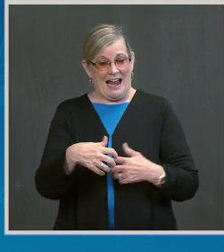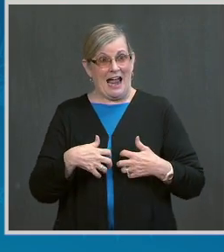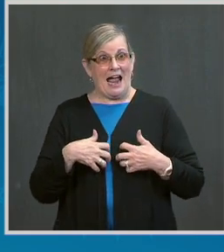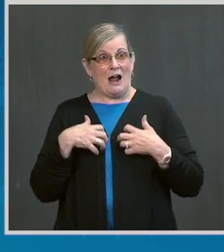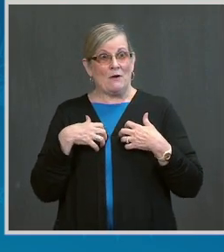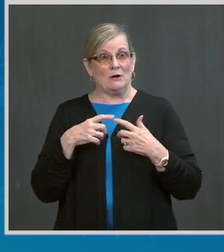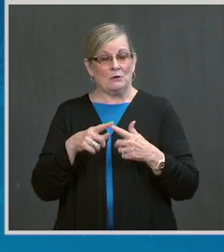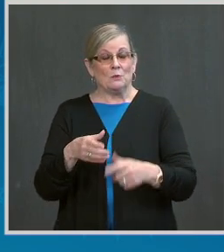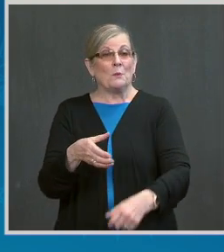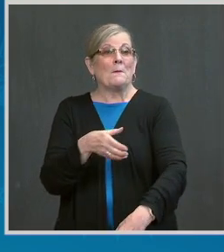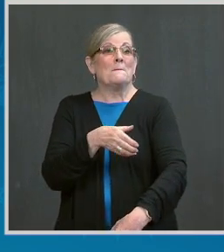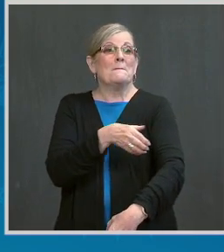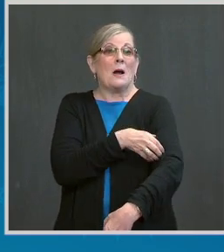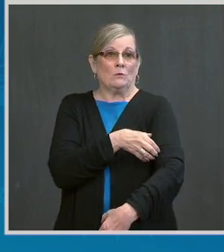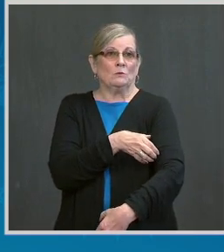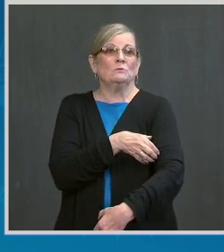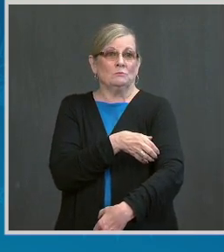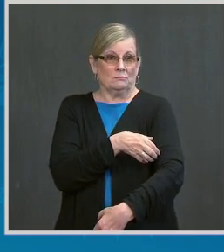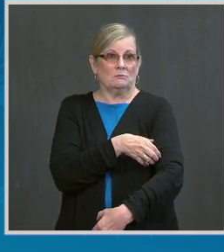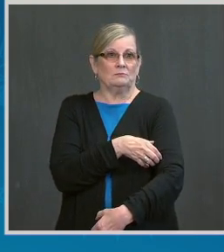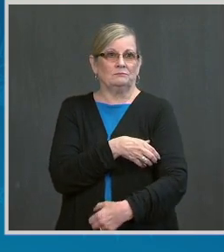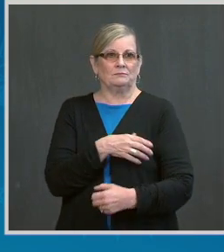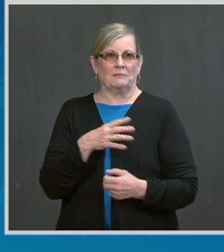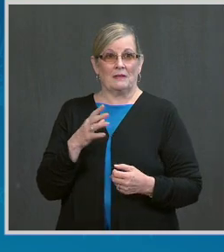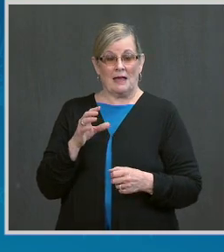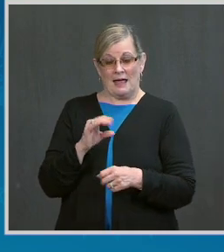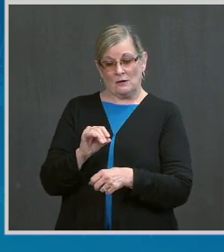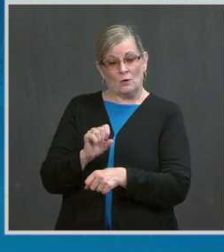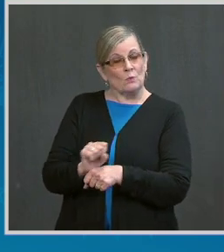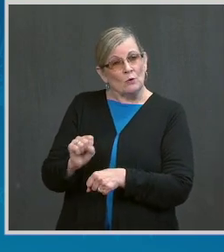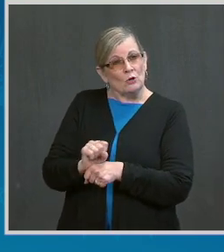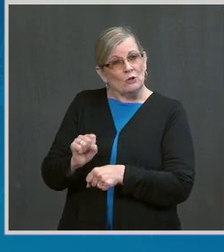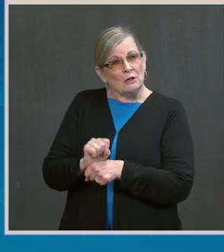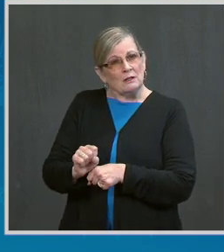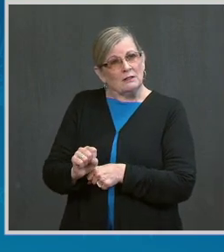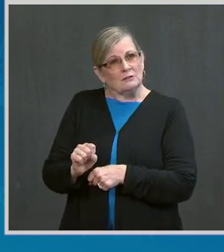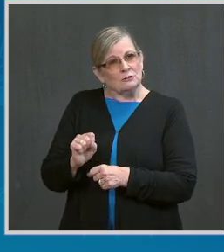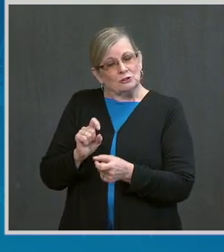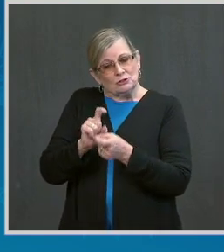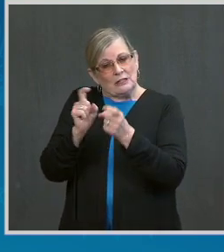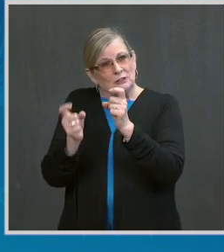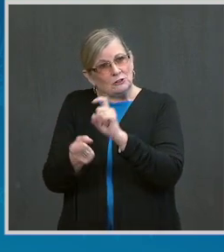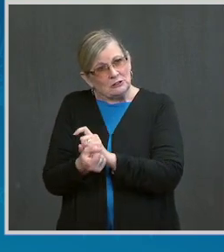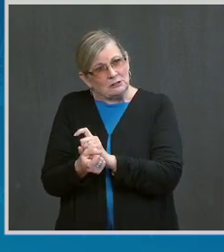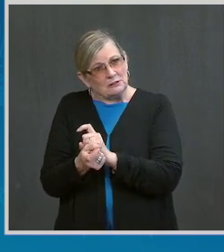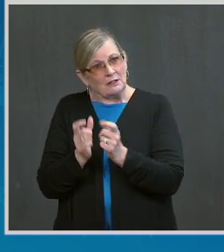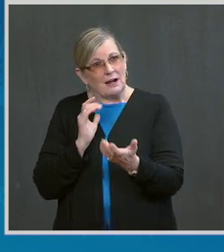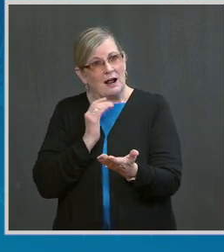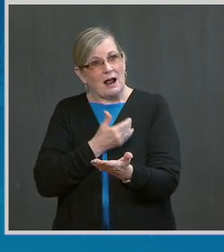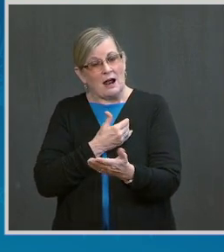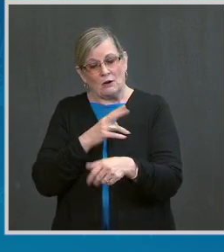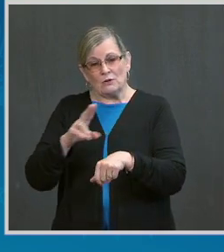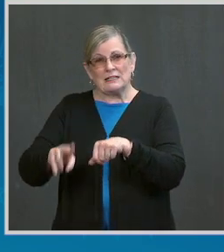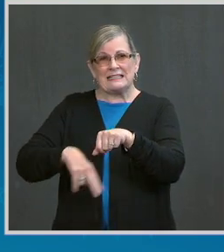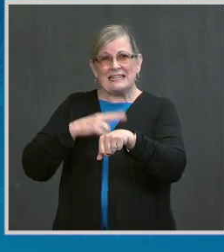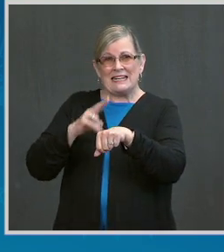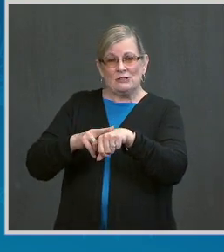the work to transform our nation's future. And it is what I call American aspiration,